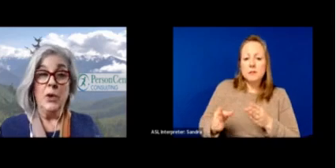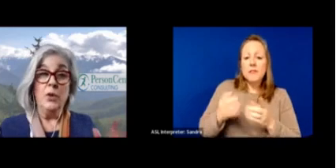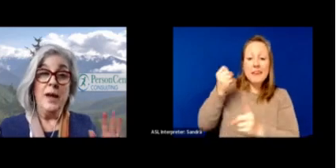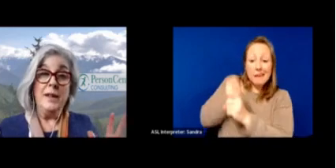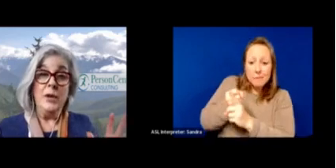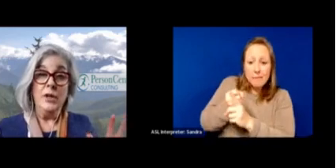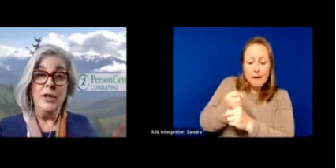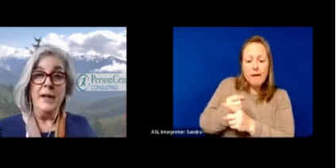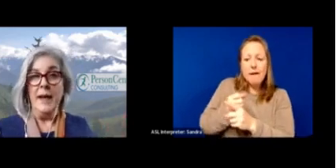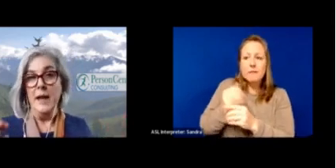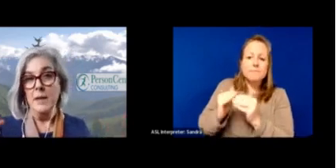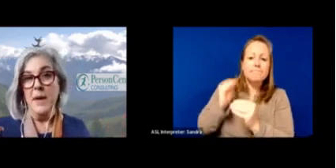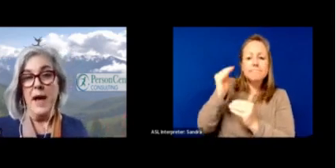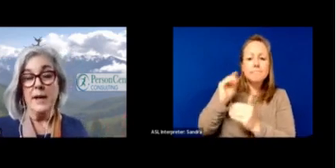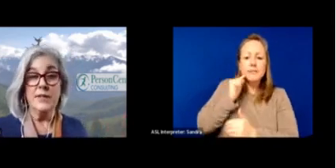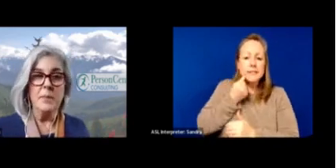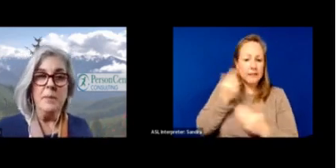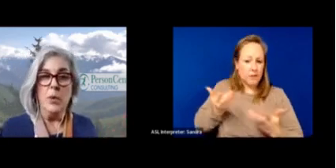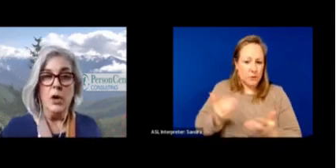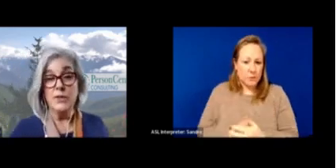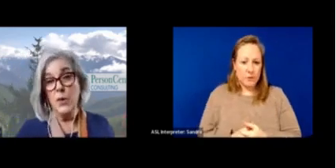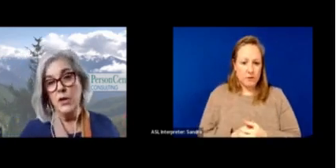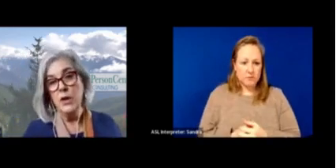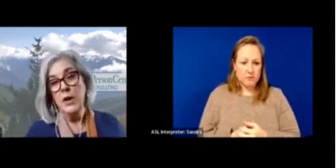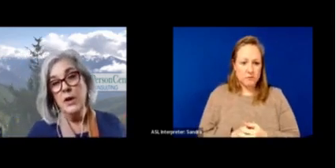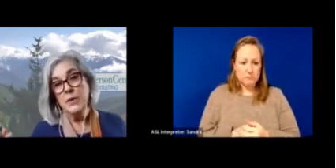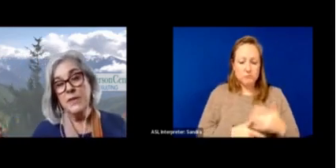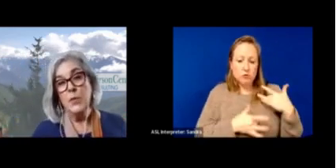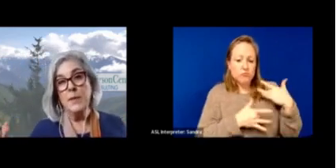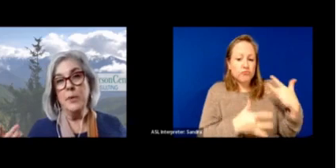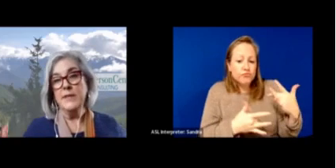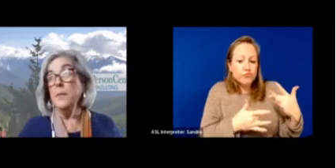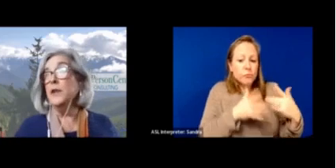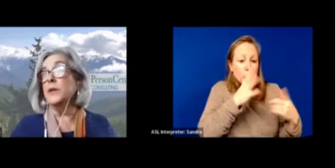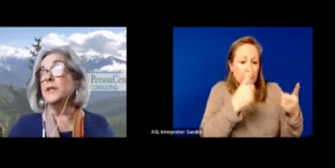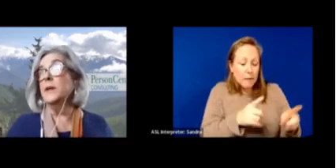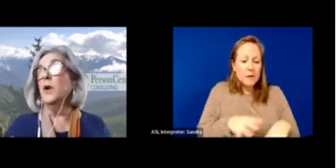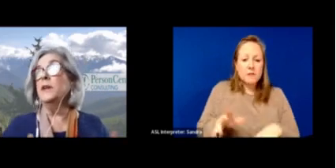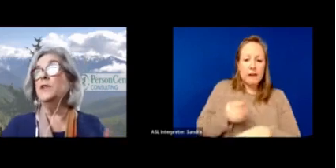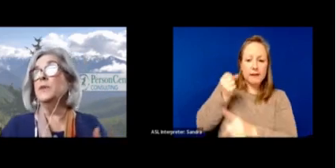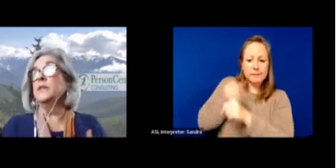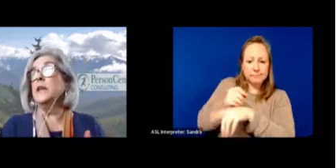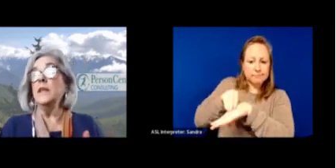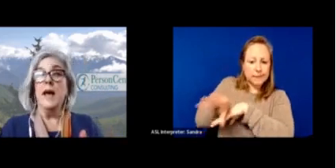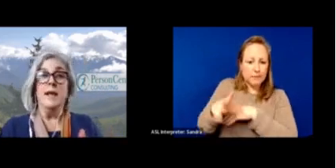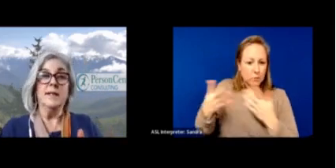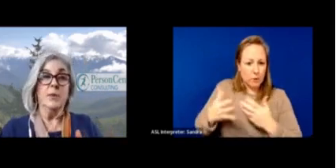So likelihood and impact some people also, and you will see when I present a matrix in a moment, you'll see that it's